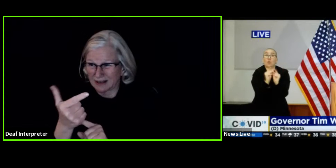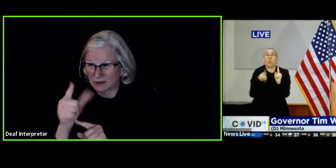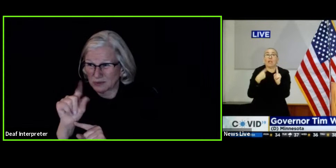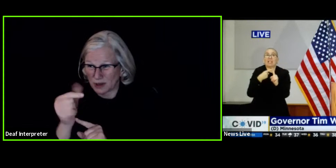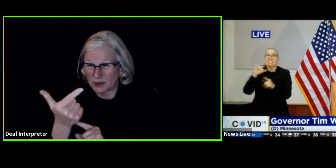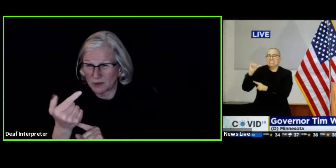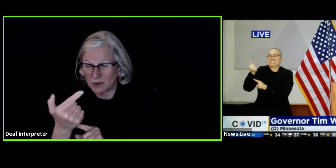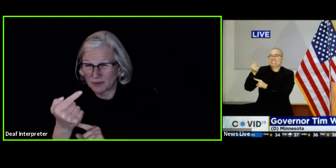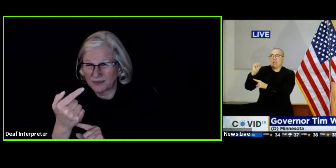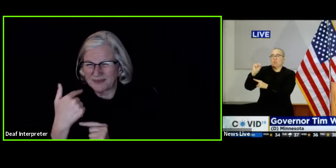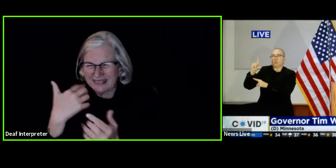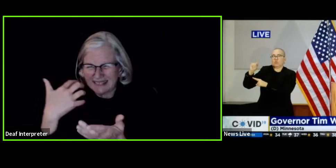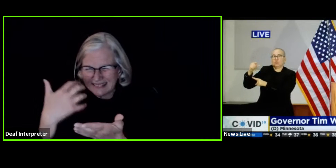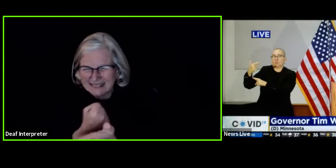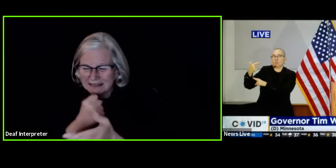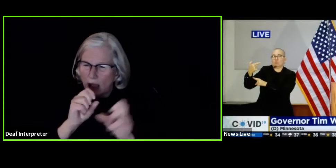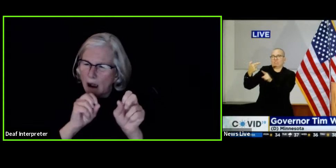WORK SOME OF THIS OUT, BE READY TO COME, TAKE A LOOK